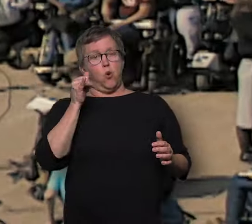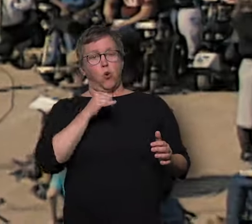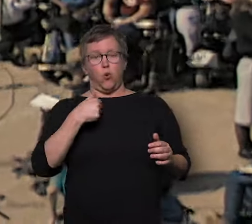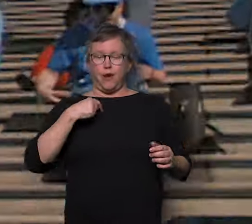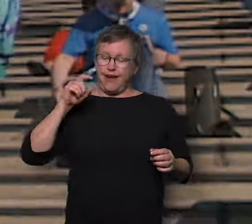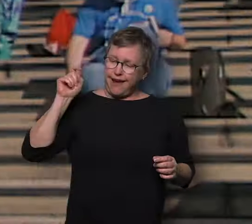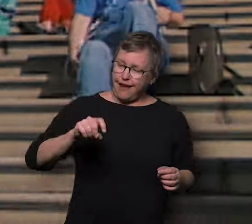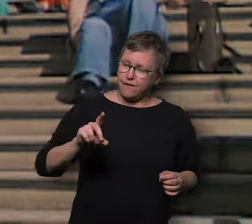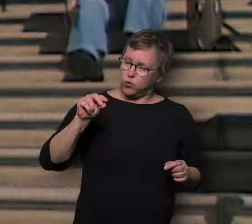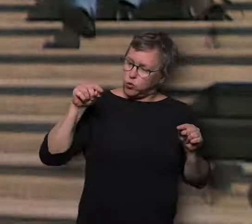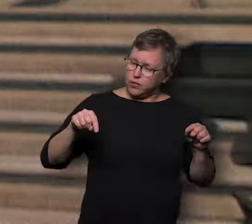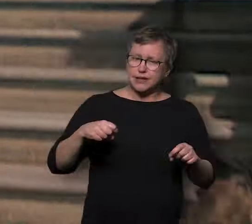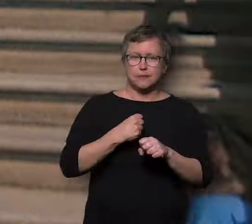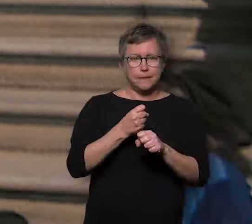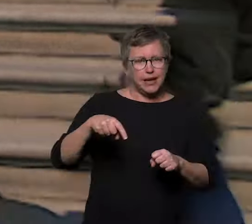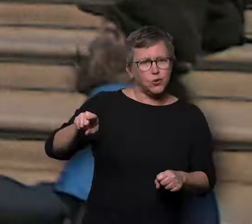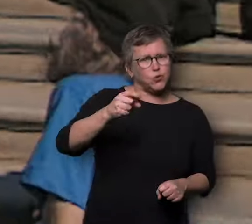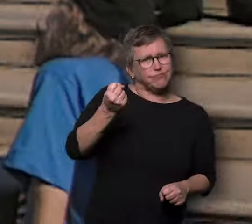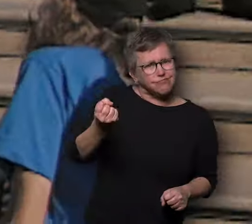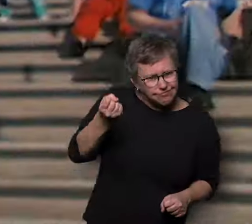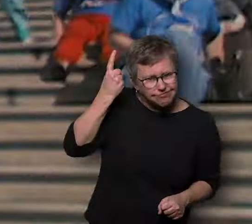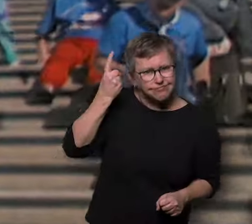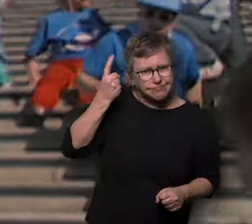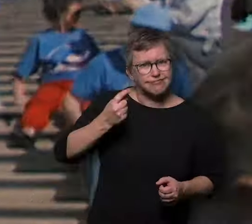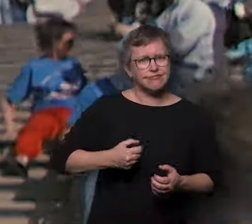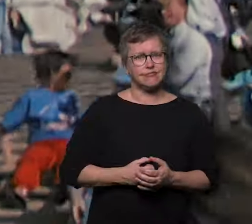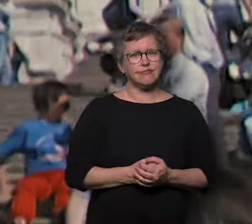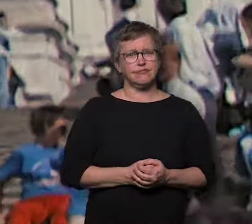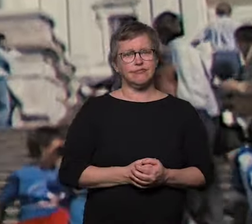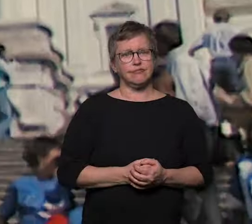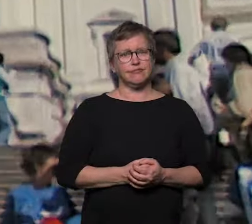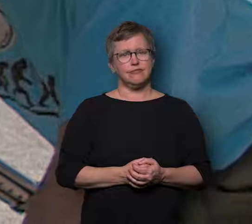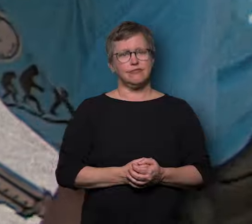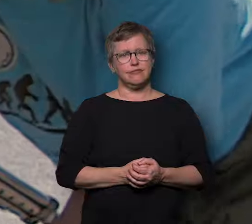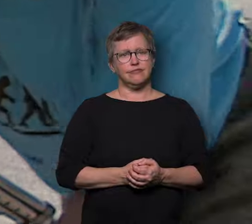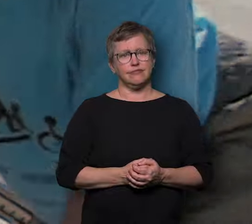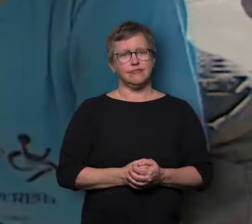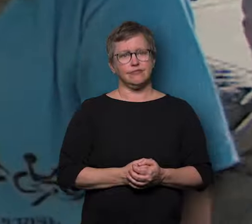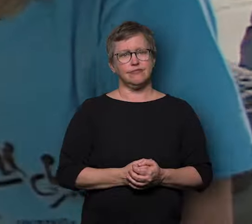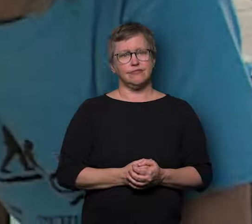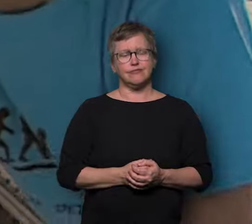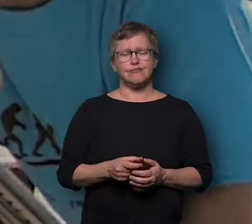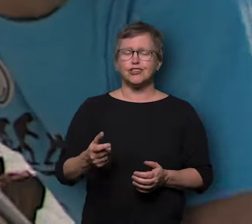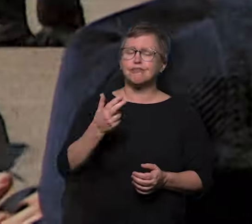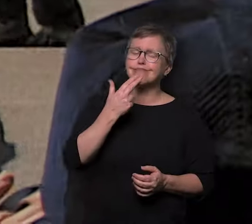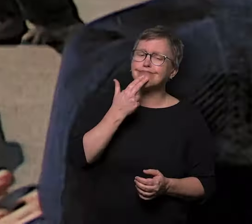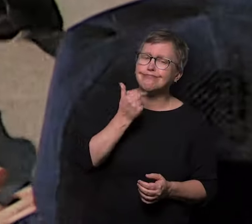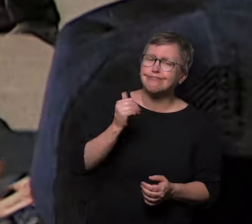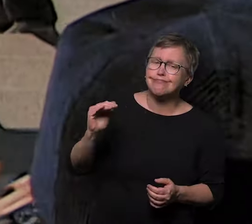We have to do this to make y'all see." She's a cute little kid,